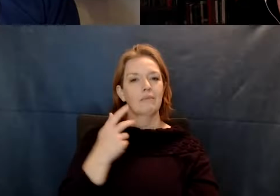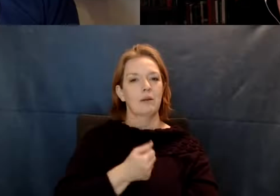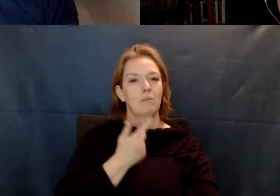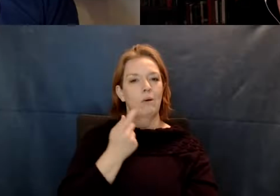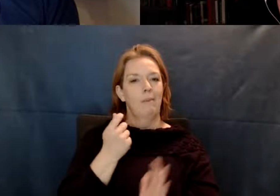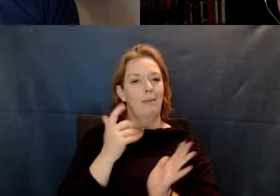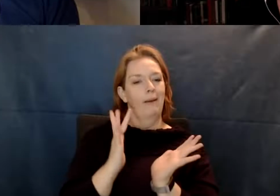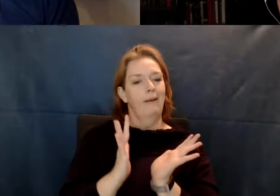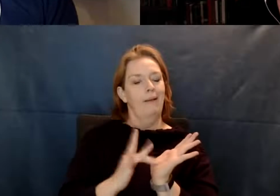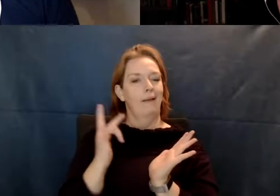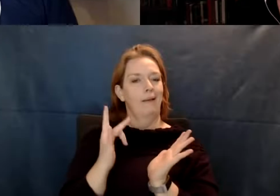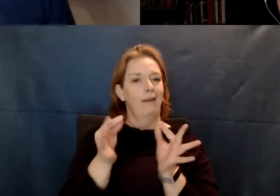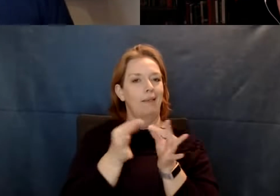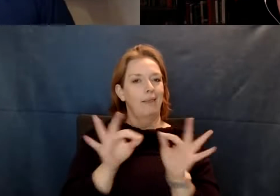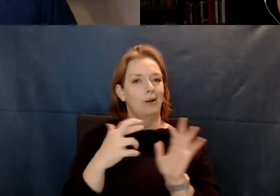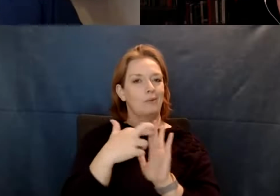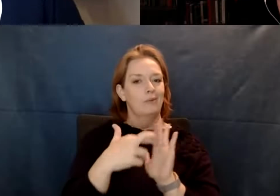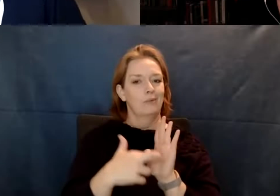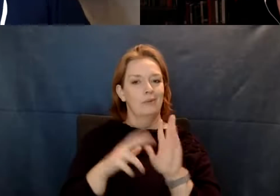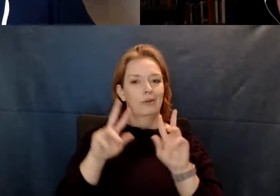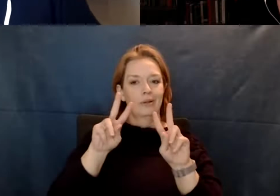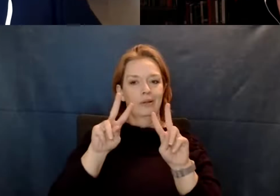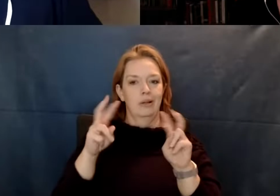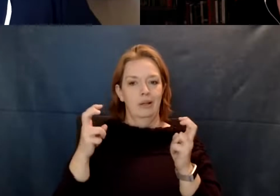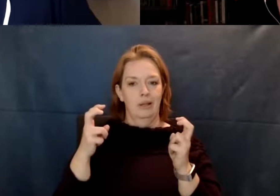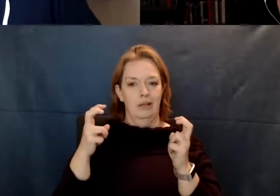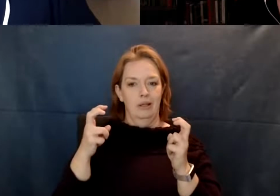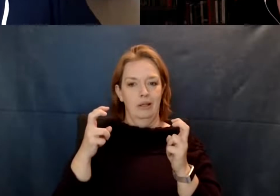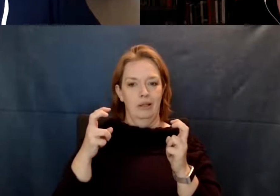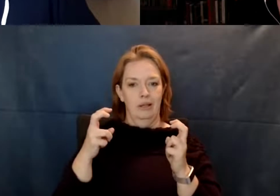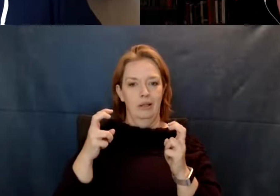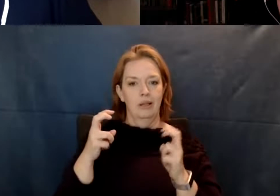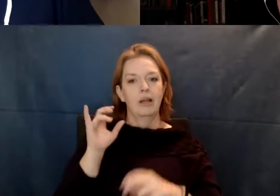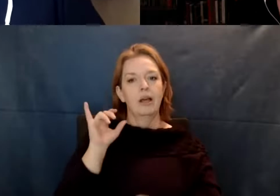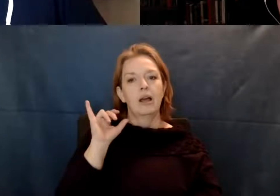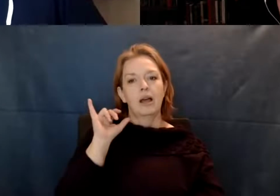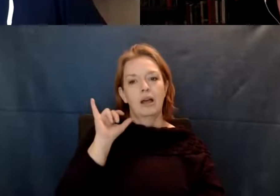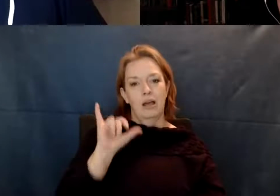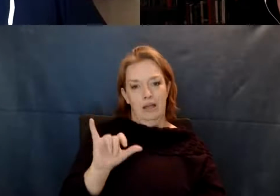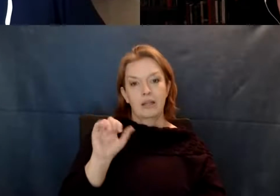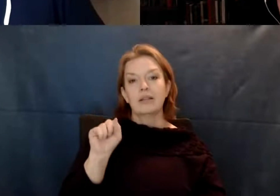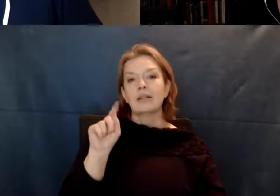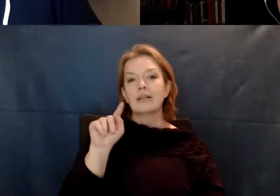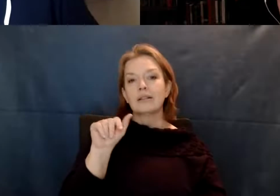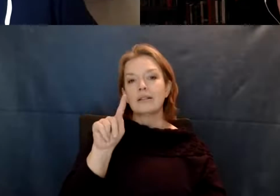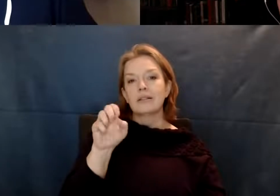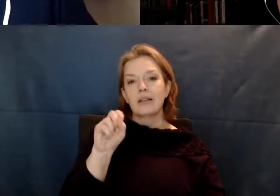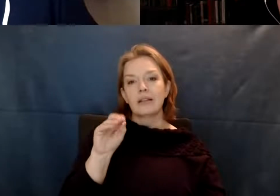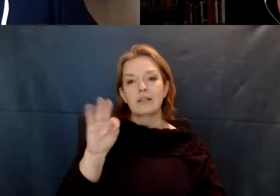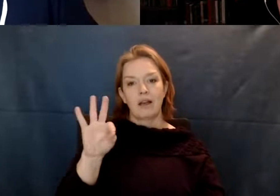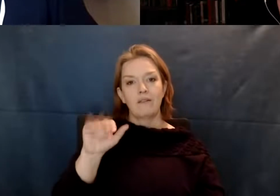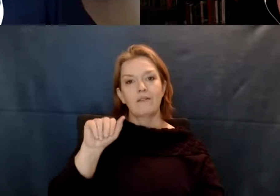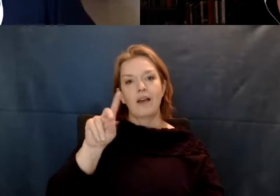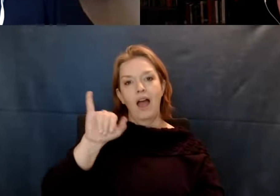The title of it is Colonial States of Adjectival Excess Featuring Comparative and Superlative